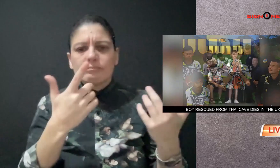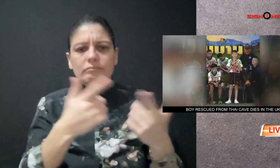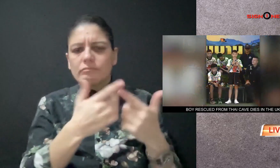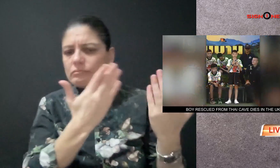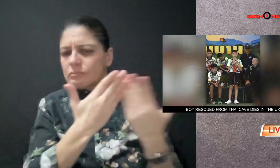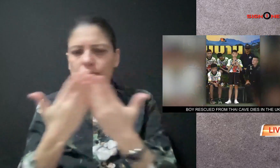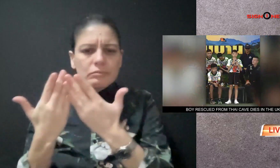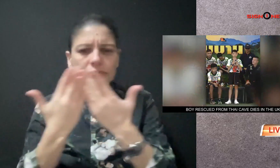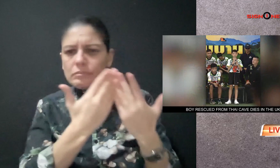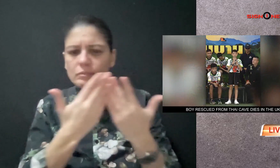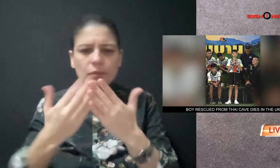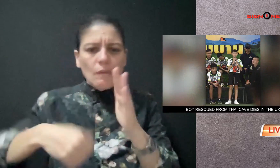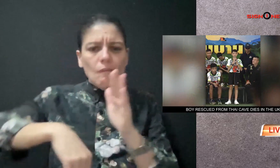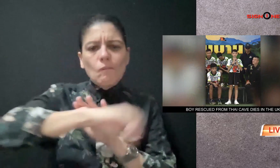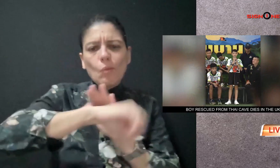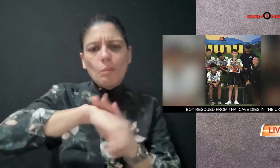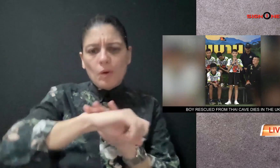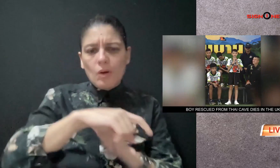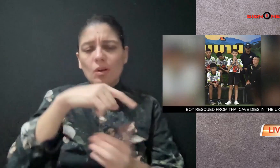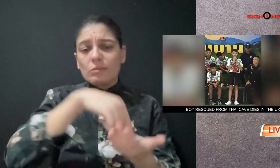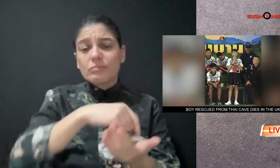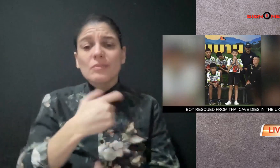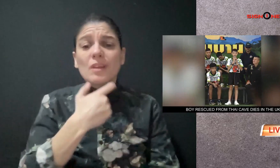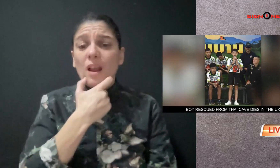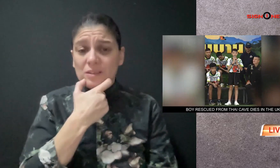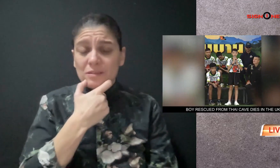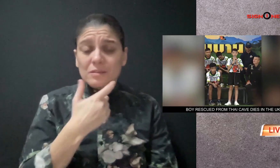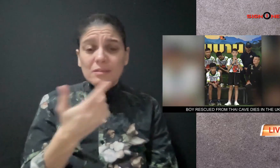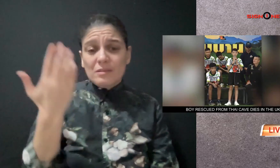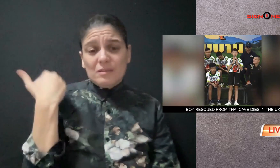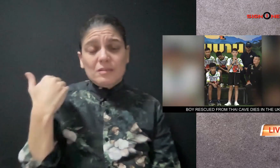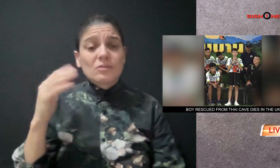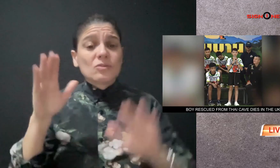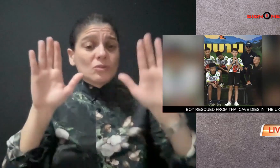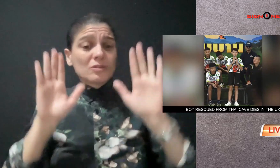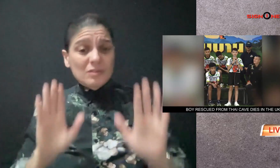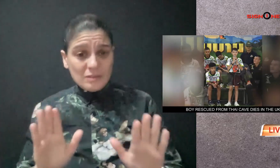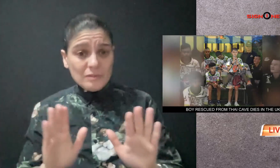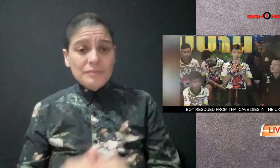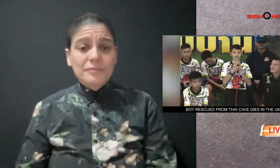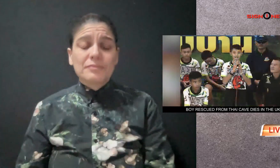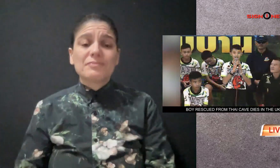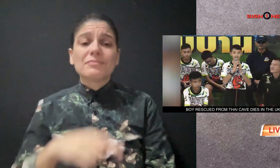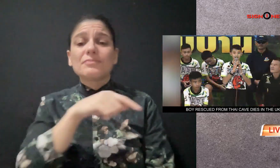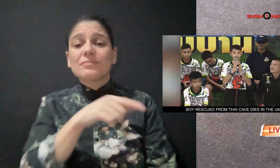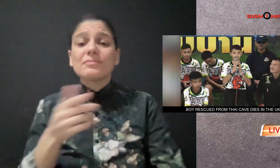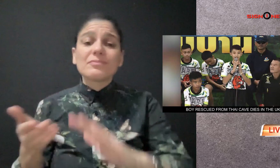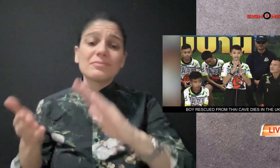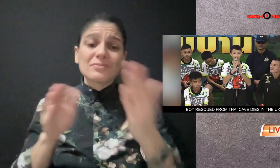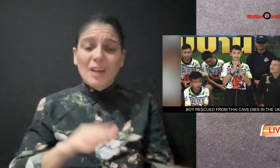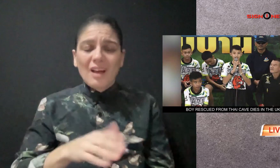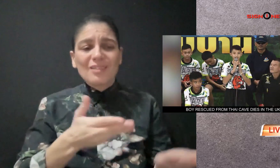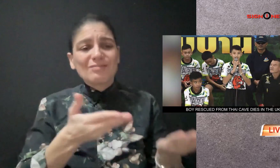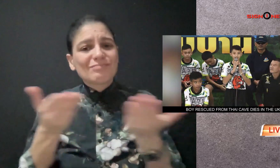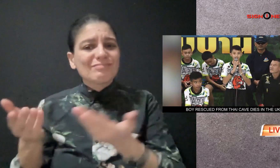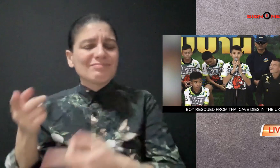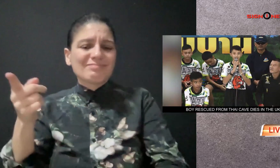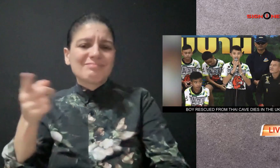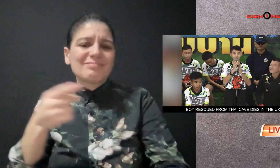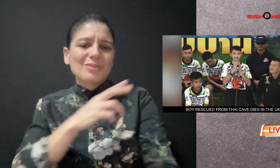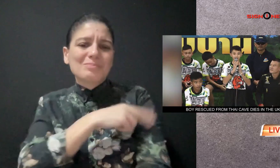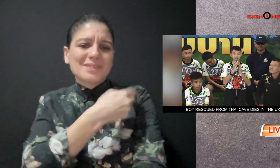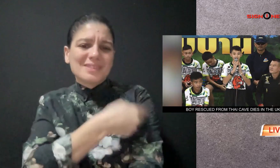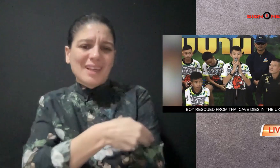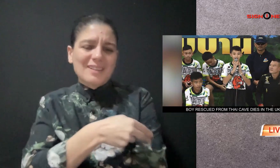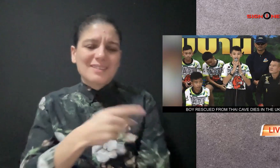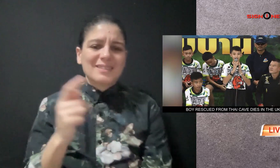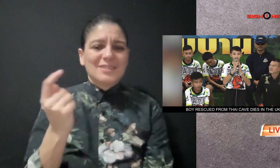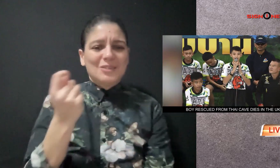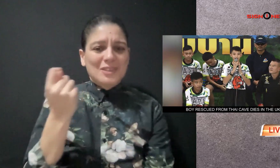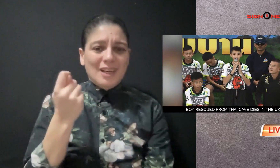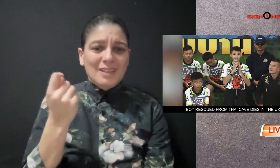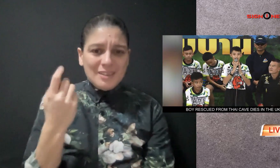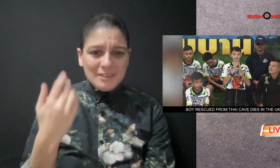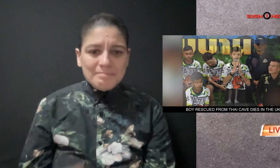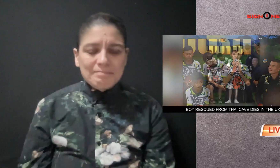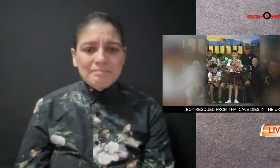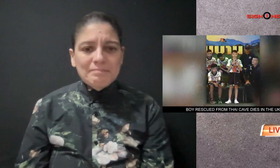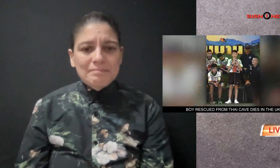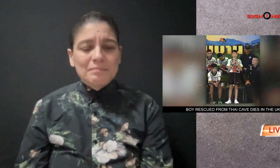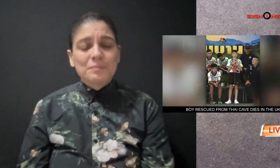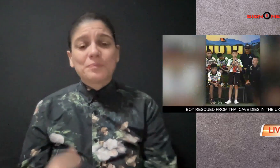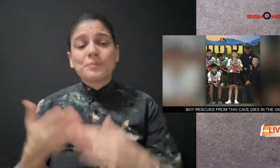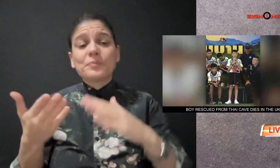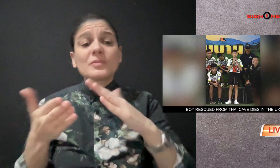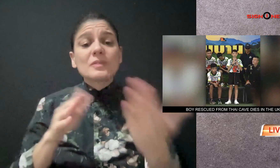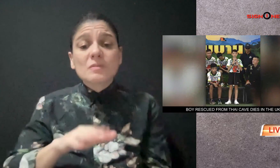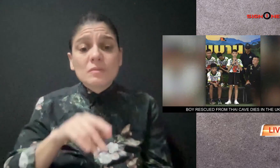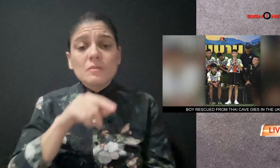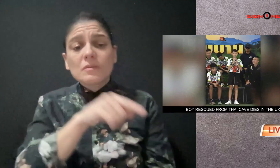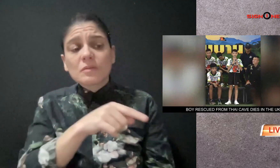dorm room in England last Sunday he died Tuesday in the hospital the cause of the teen's death